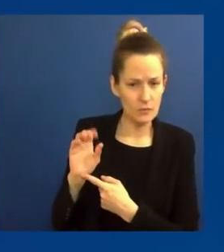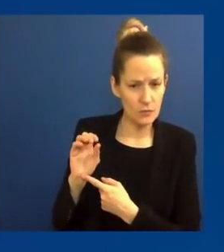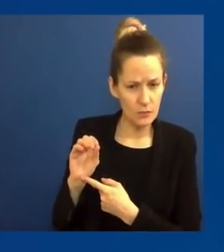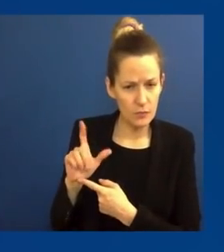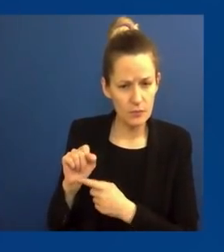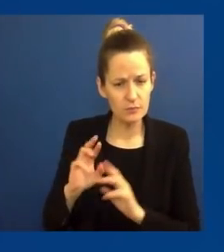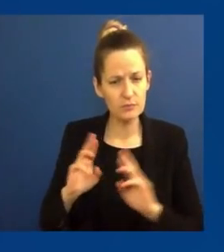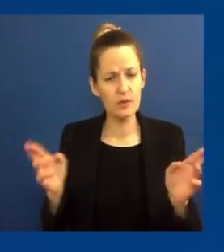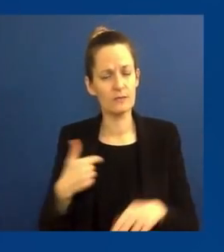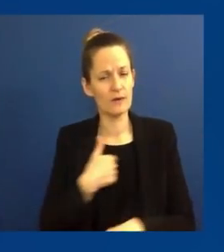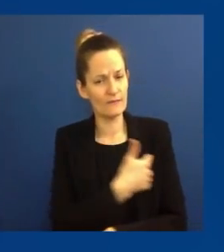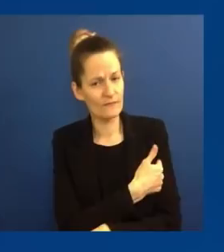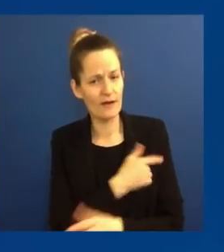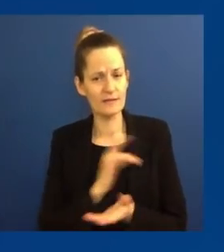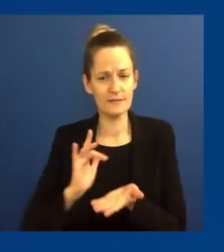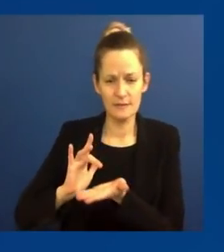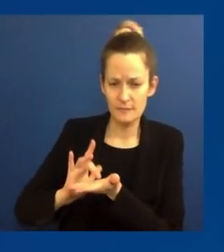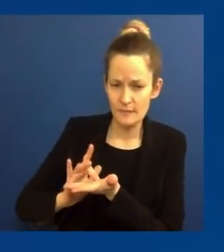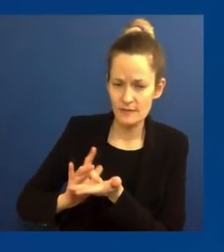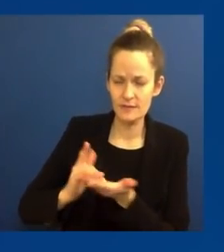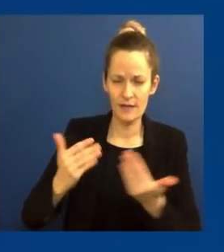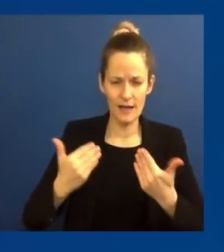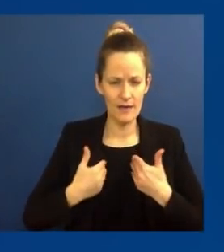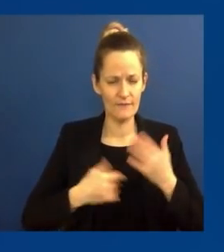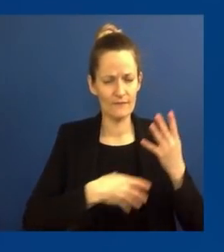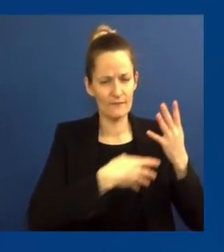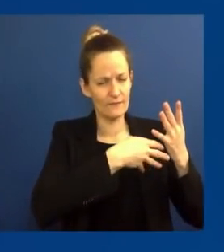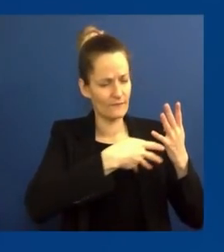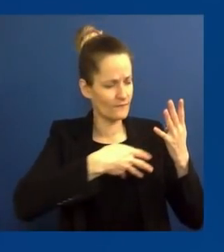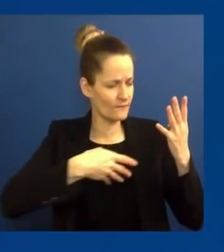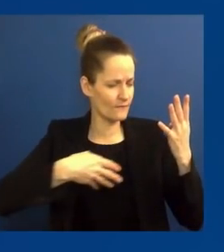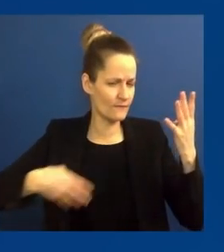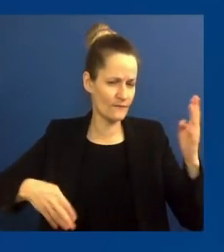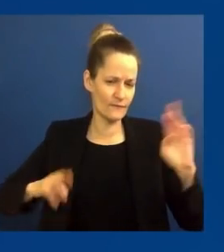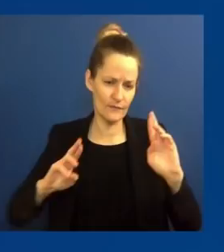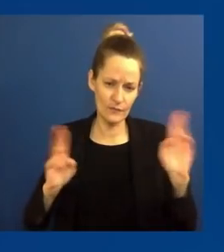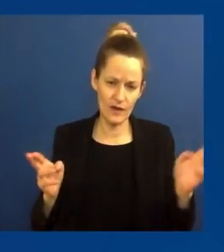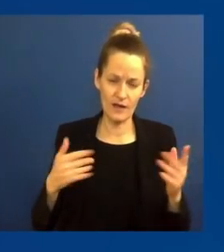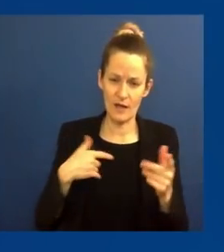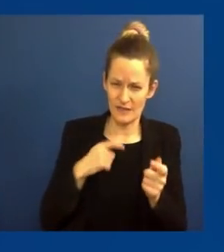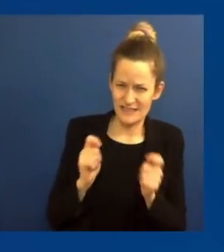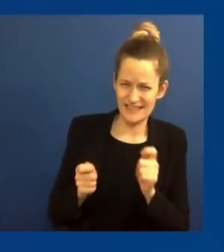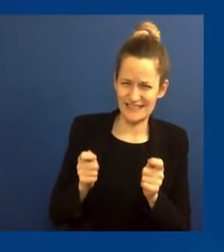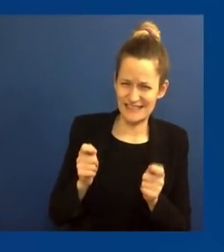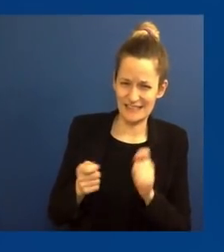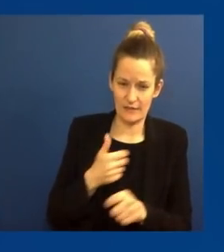as Dr. Fauci has talked about before, to change the vaccines if we ever need to to fight a new variant.